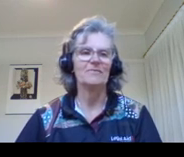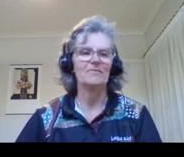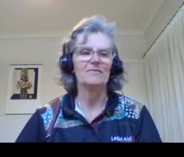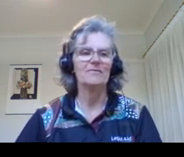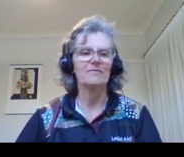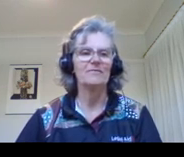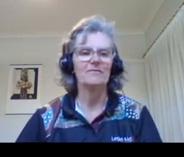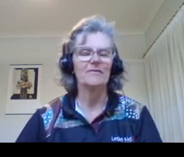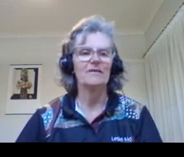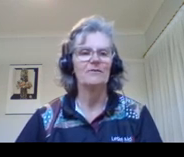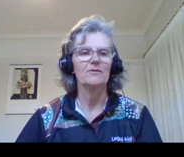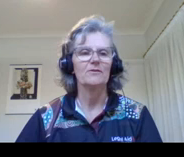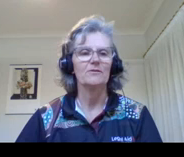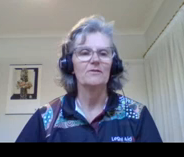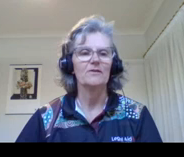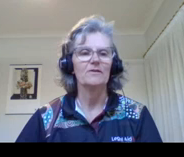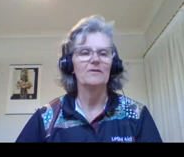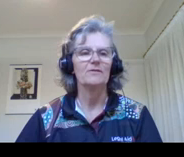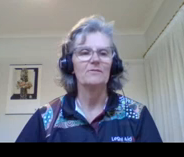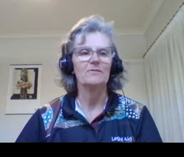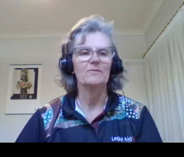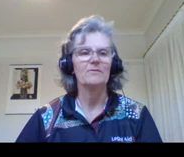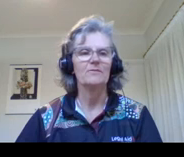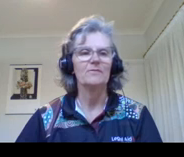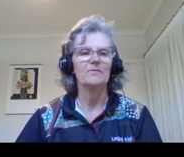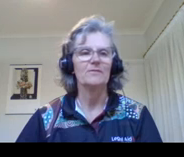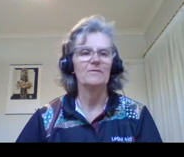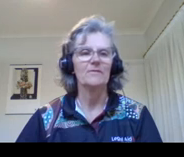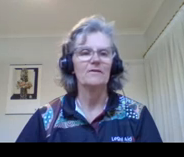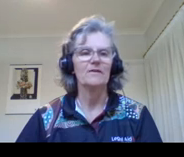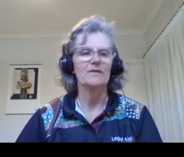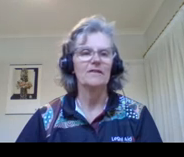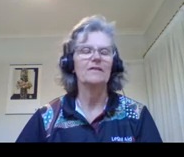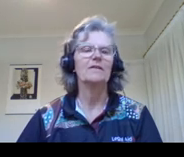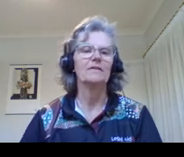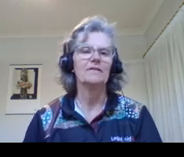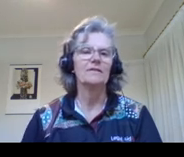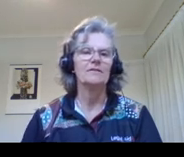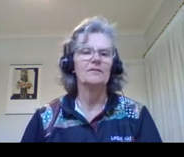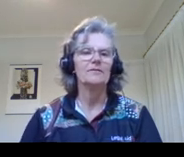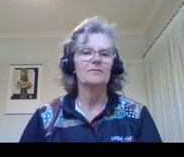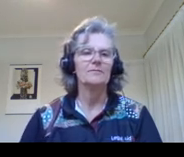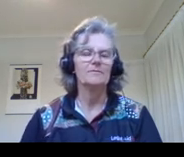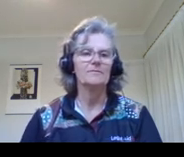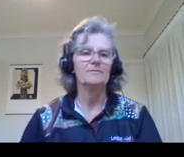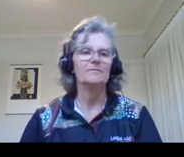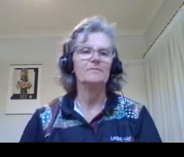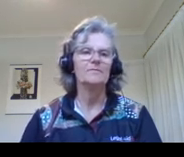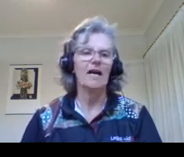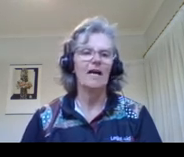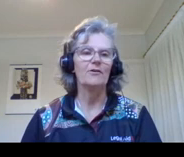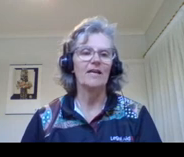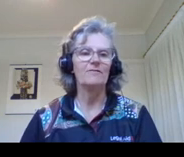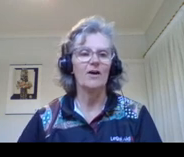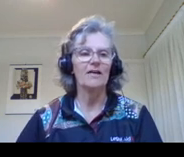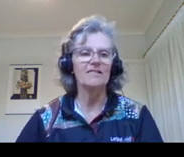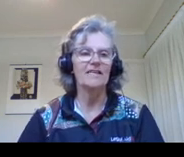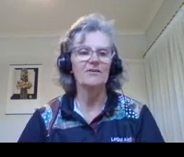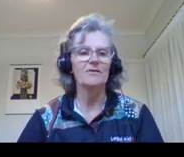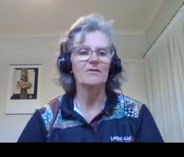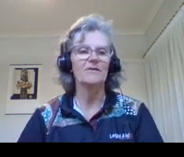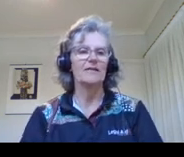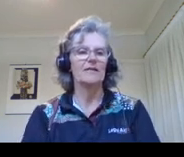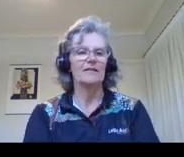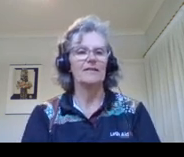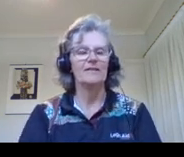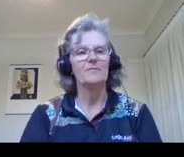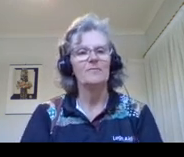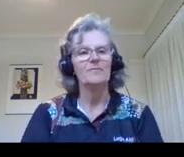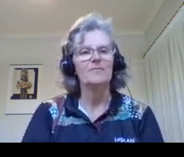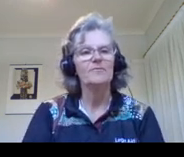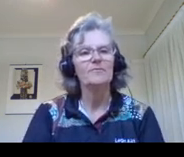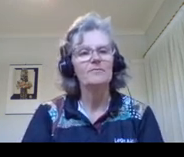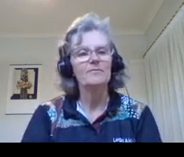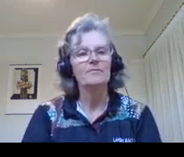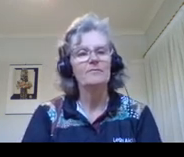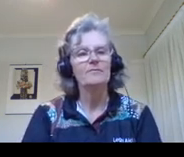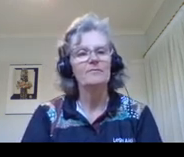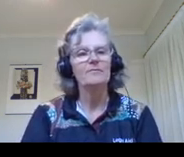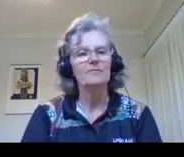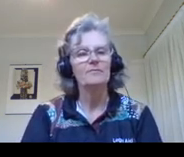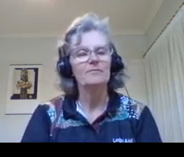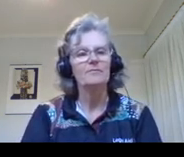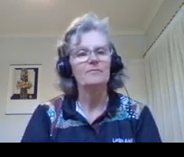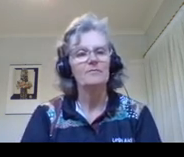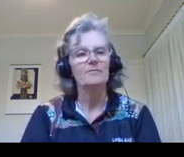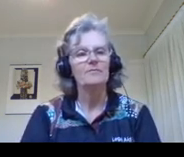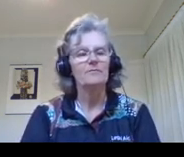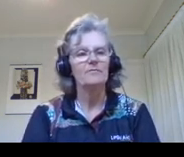of it it's called the RFID card protector RFID it's some kind of technology that protects your